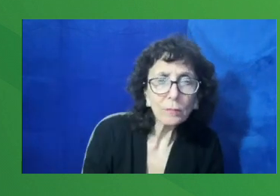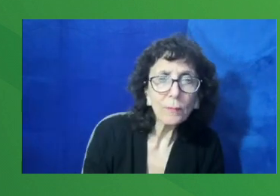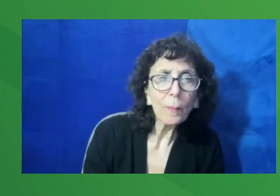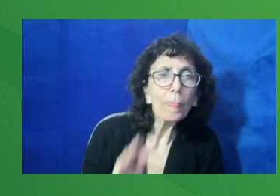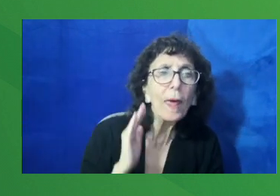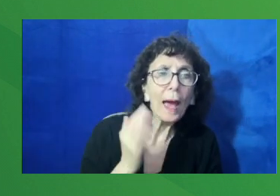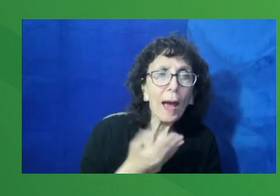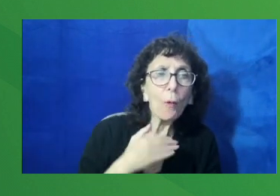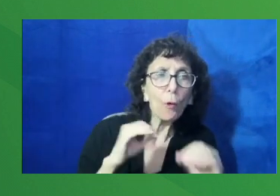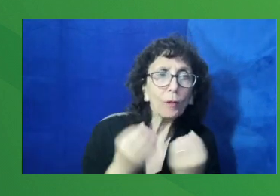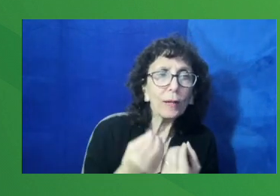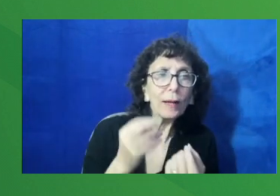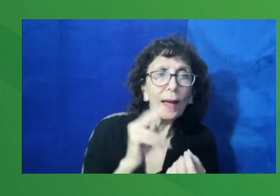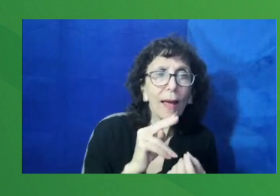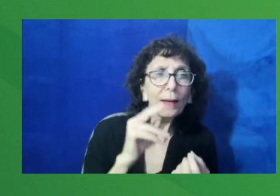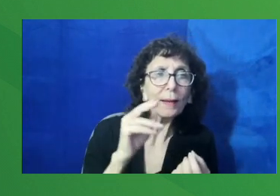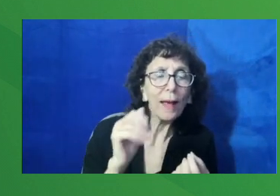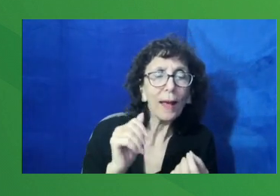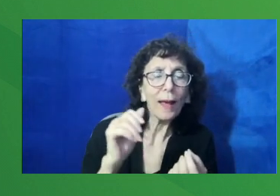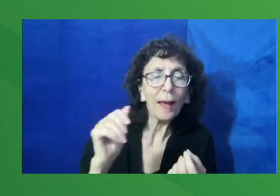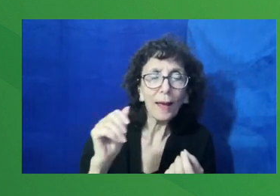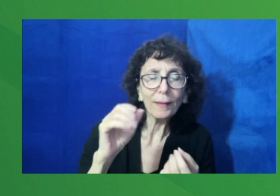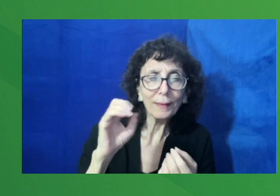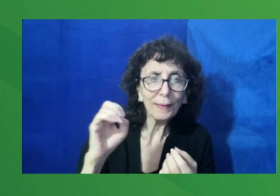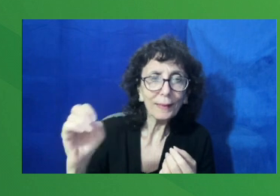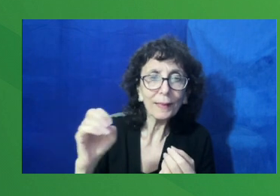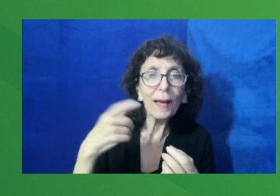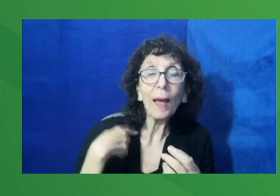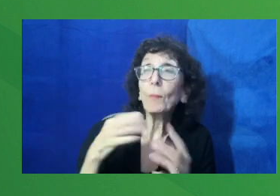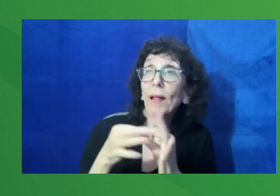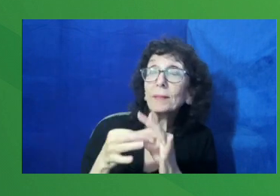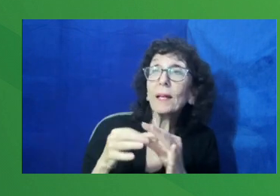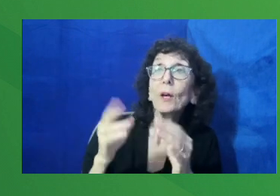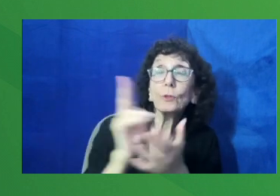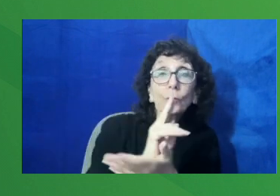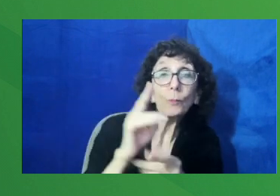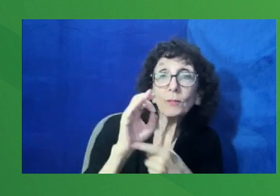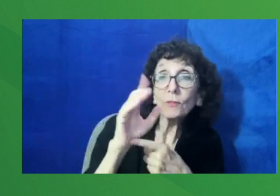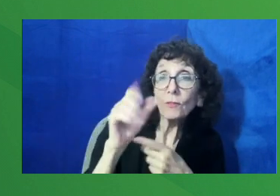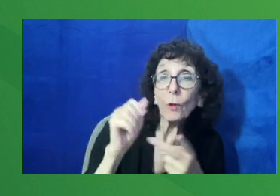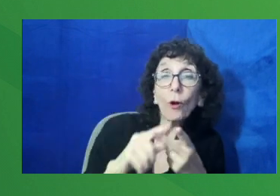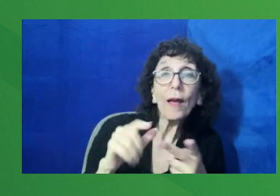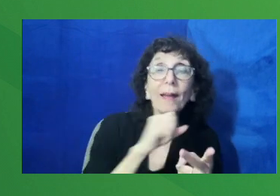with our colleagues at the University of Florida and Stanford University, conducted a series of